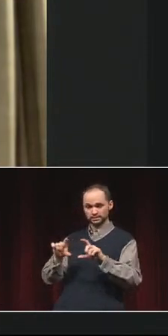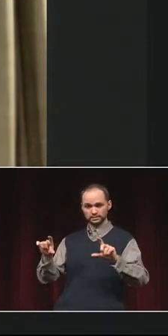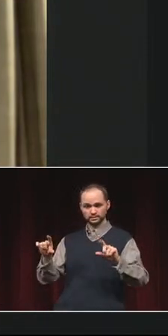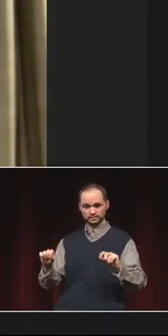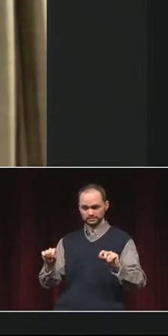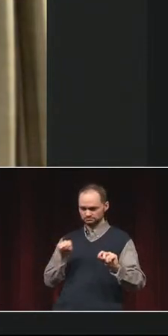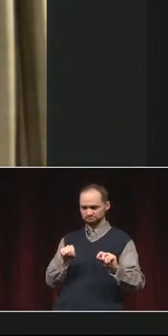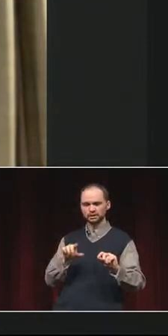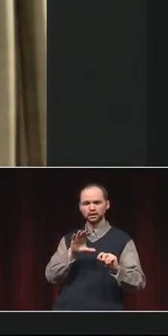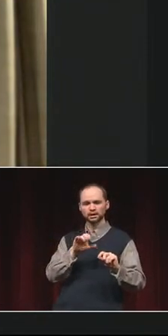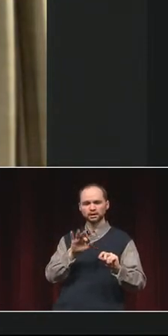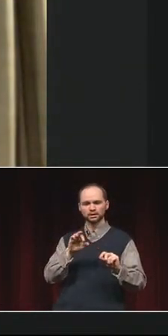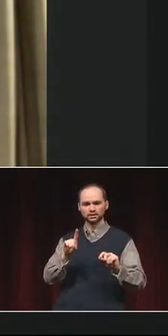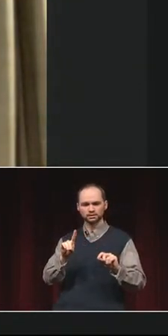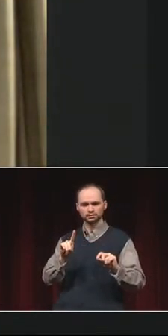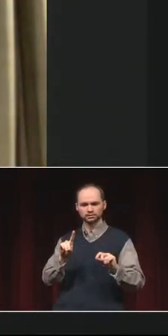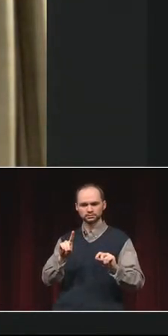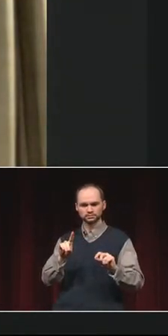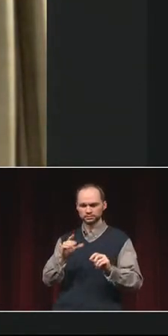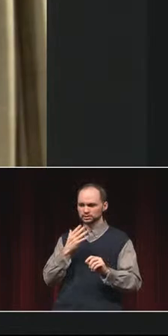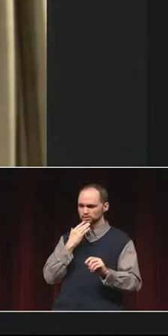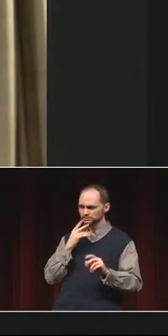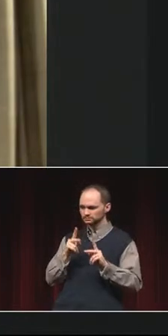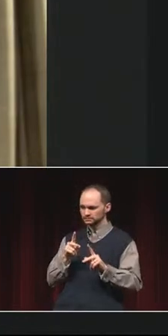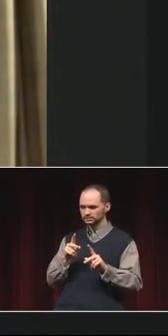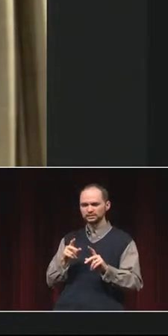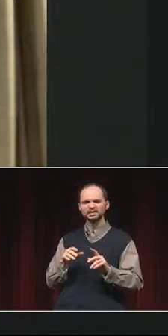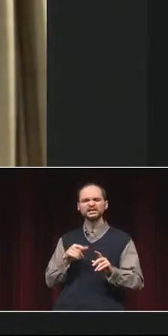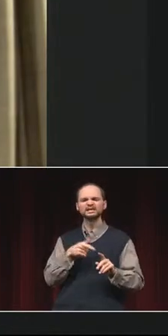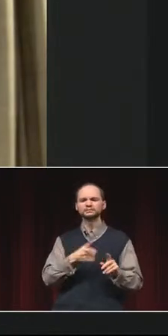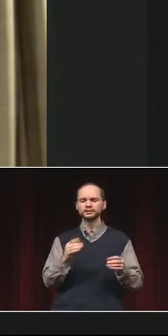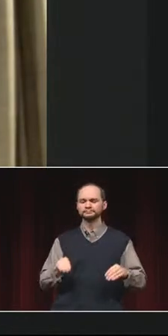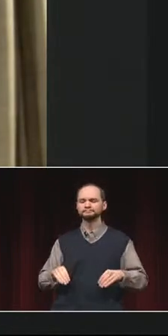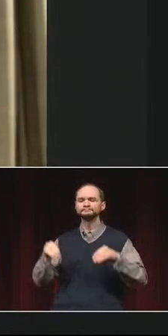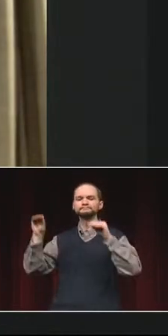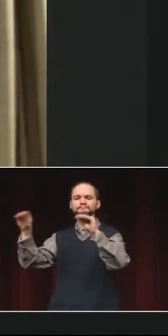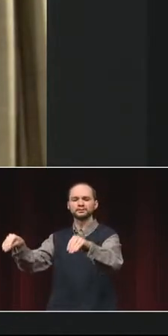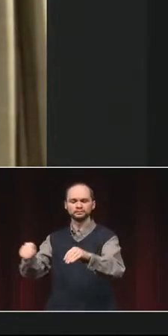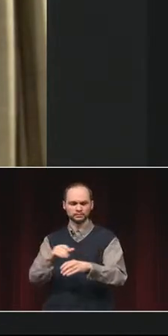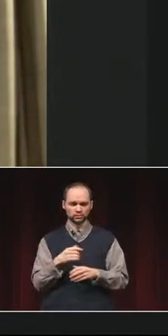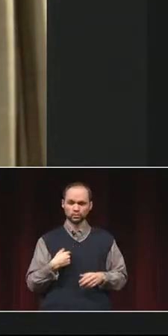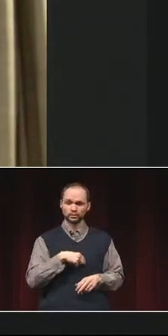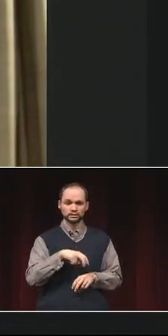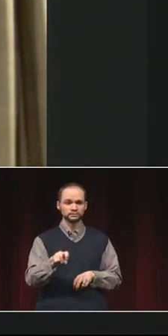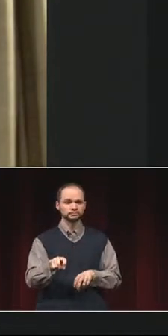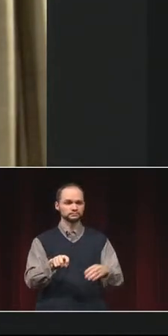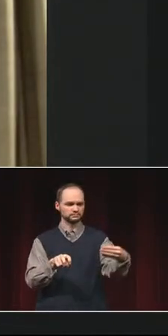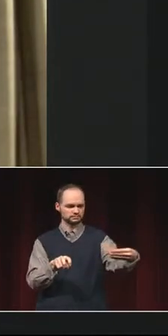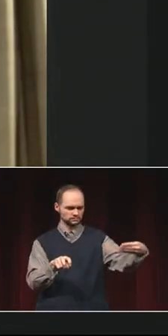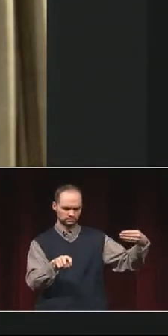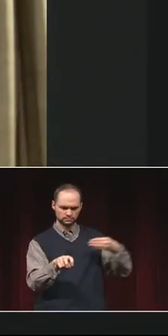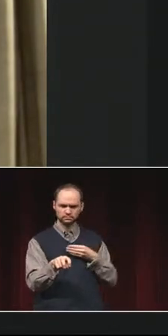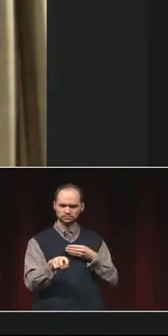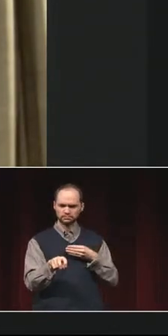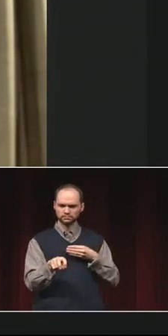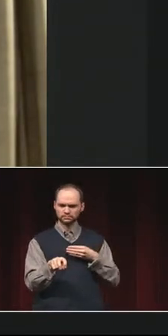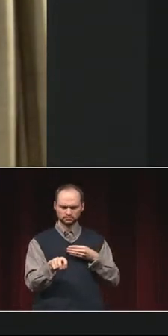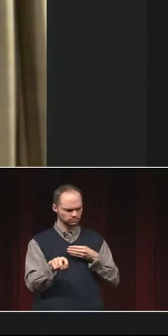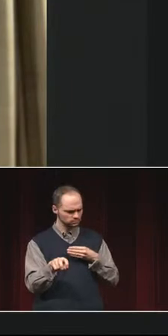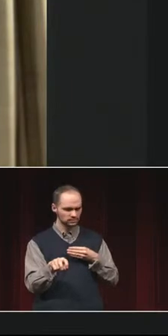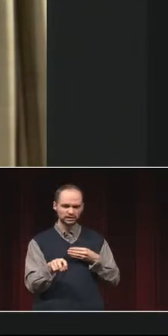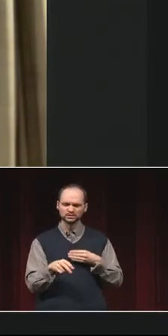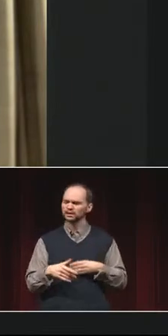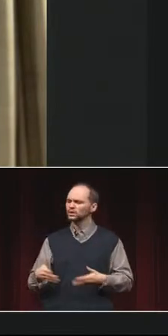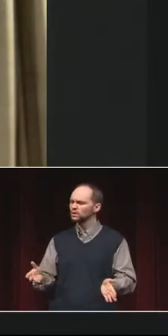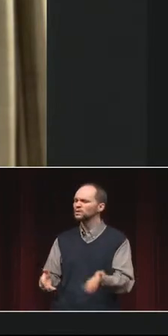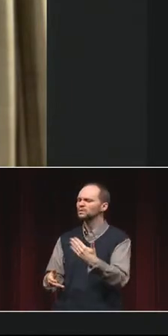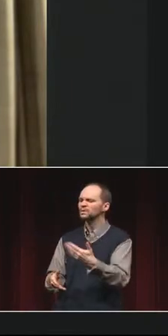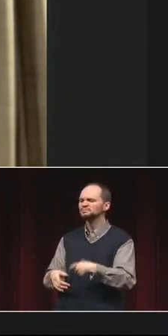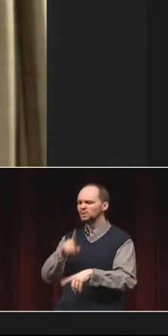move it further back on the bus. When he waved his hand and ordered us up out of our seats, I felt